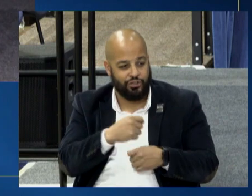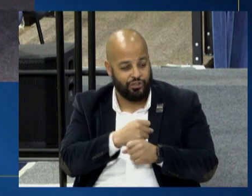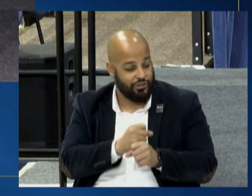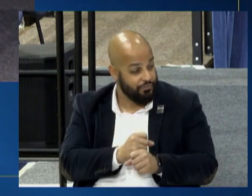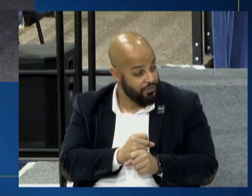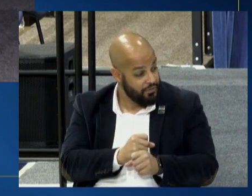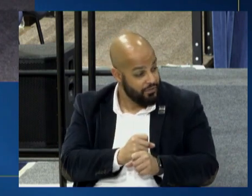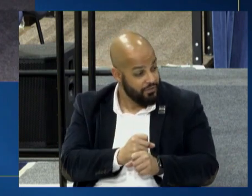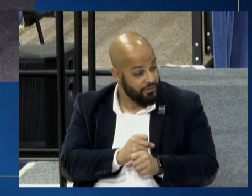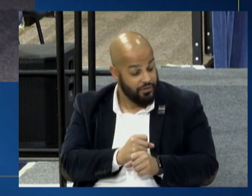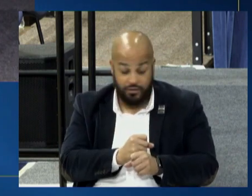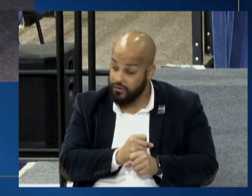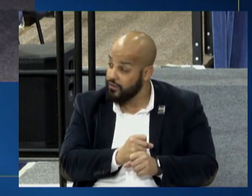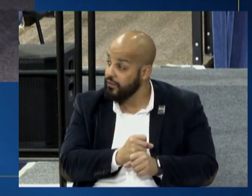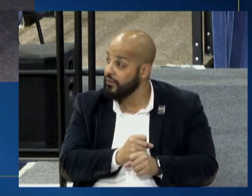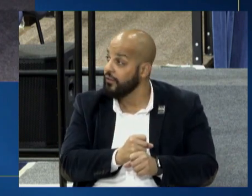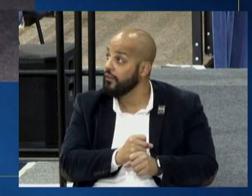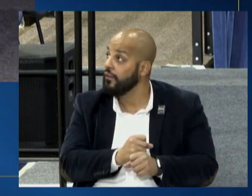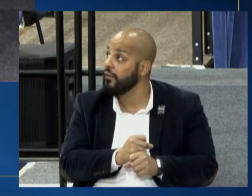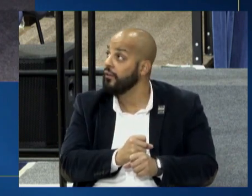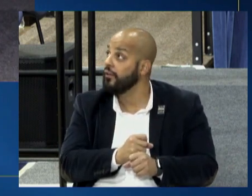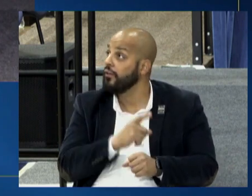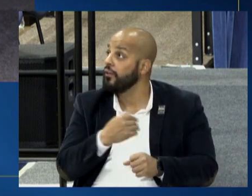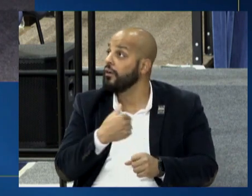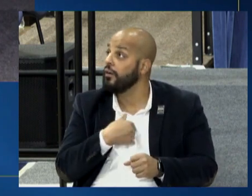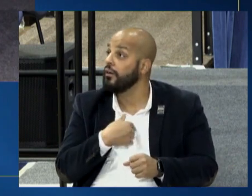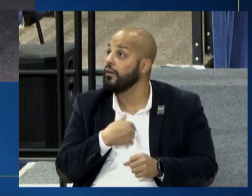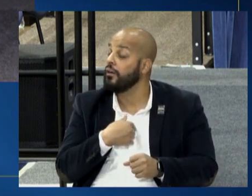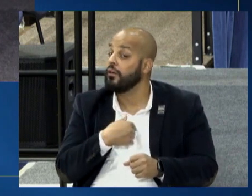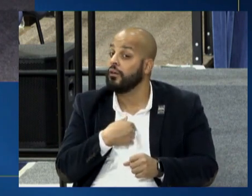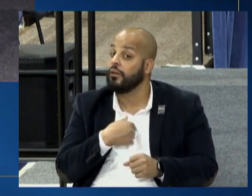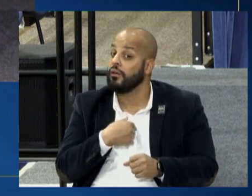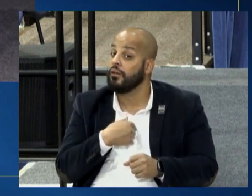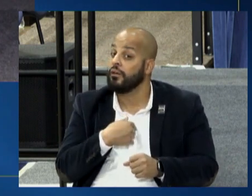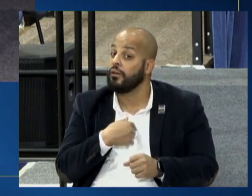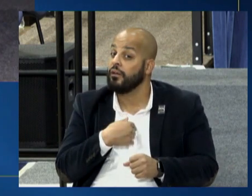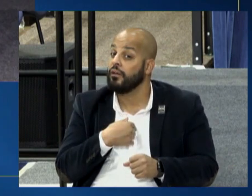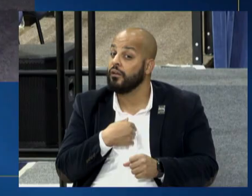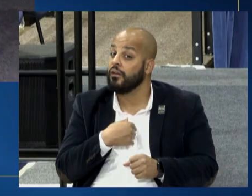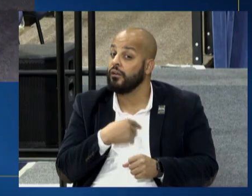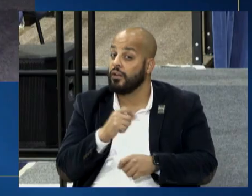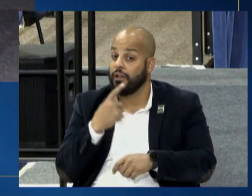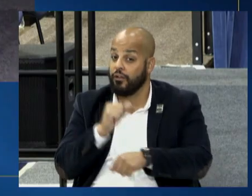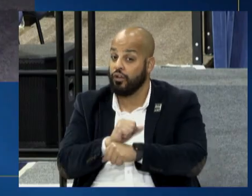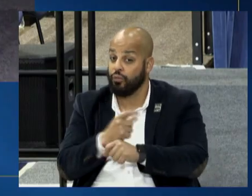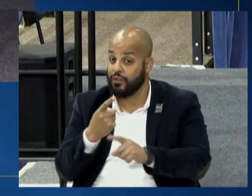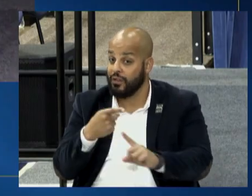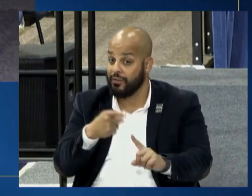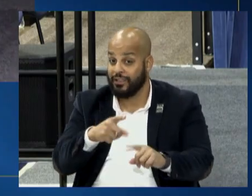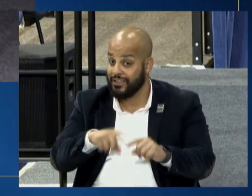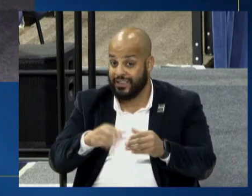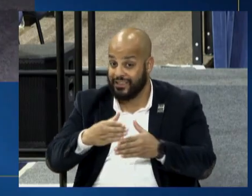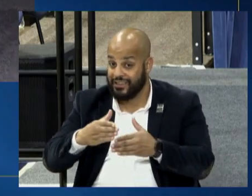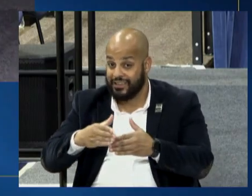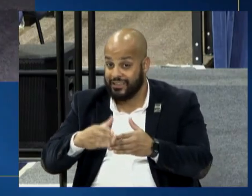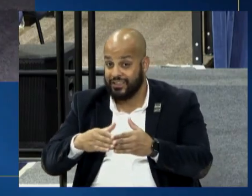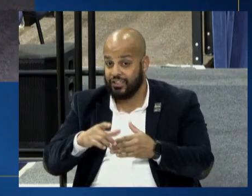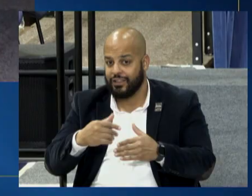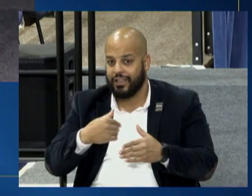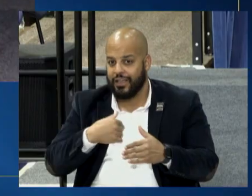way you can get that done, you have, you know, the passion to go behind it and say, "We're going to figure out a way. And let's see what the evidence says,